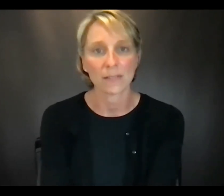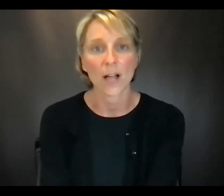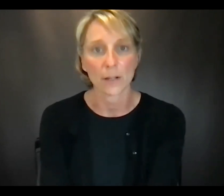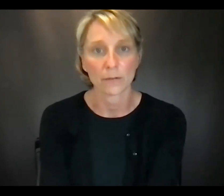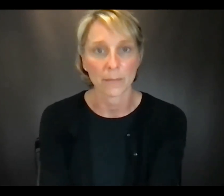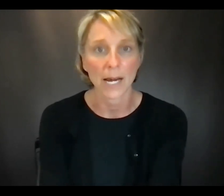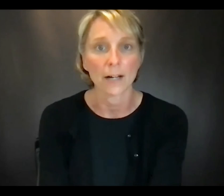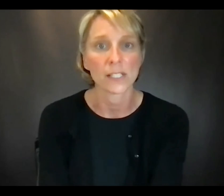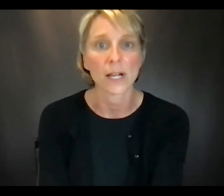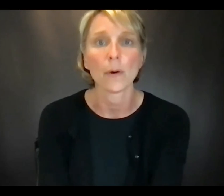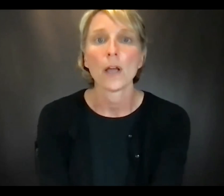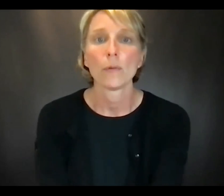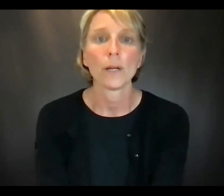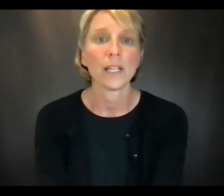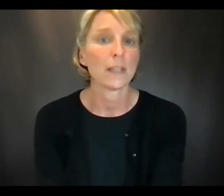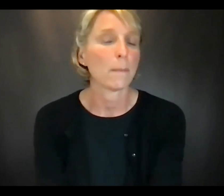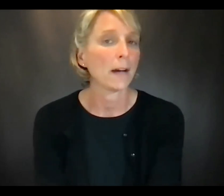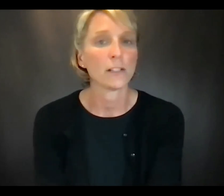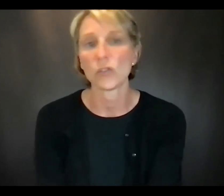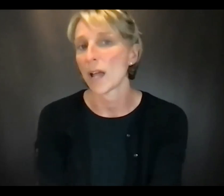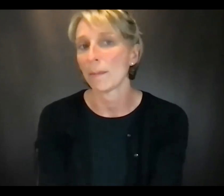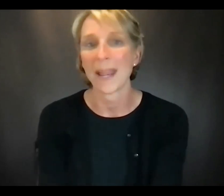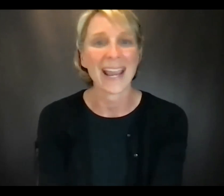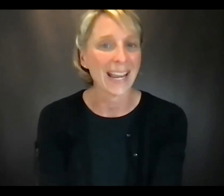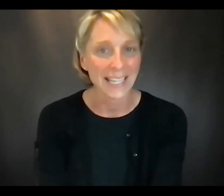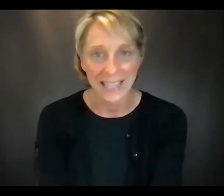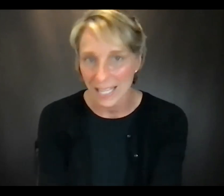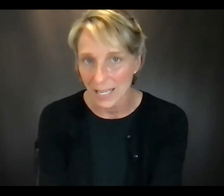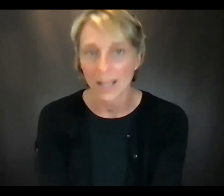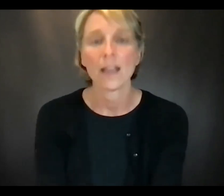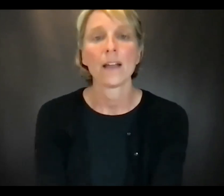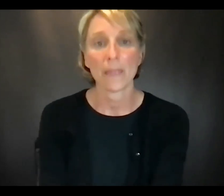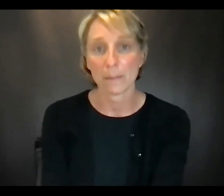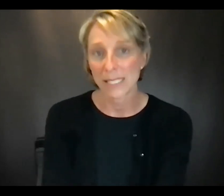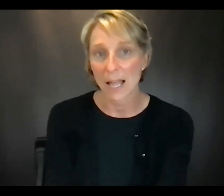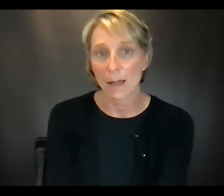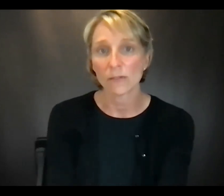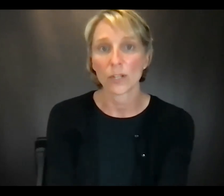follow from there. So really, the parents do not pay anything themselves for their